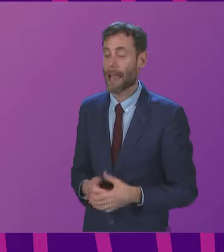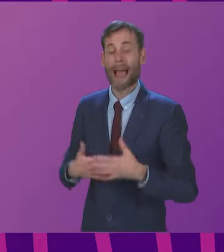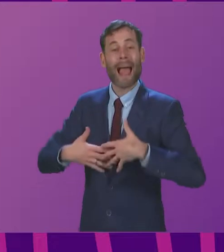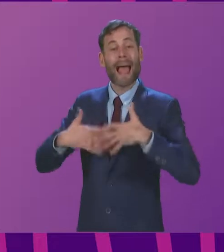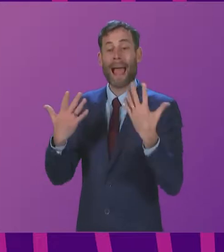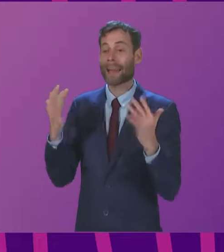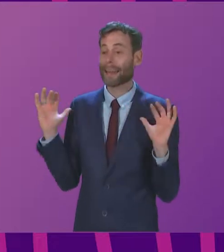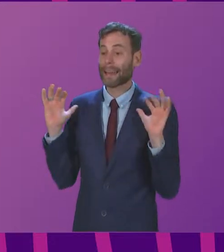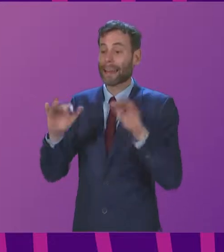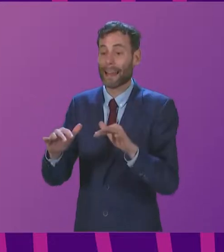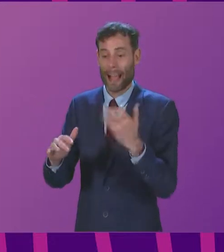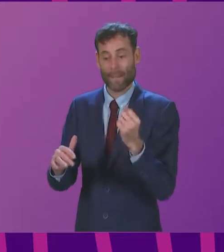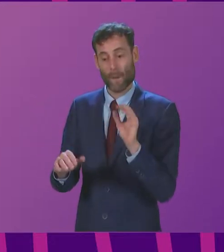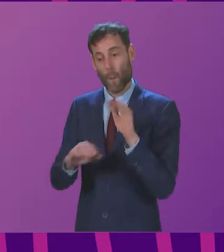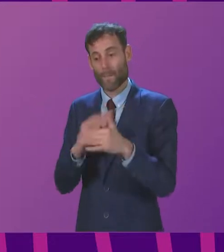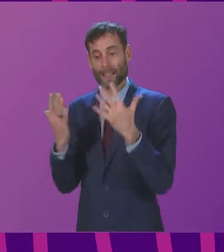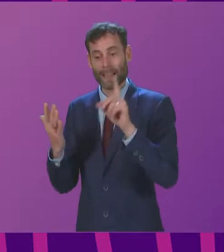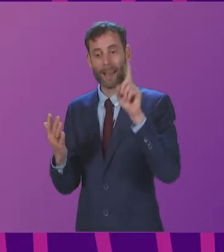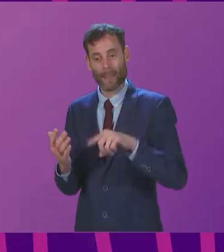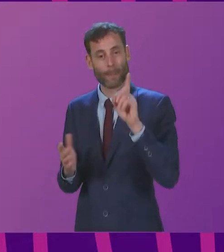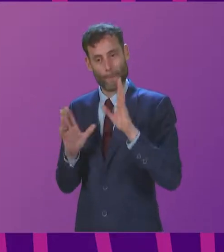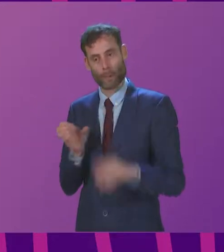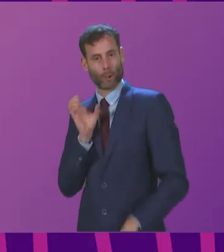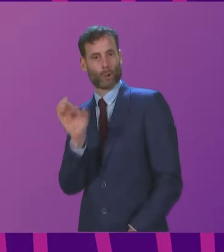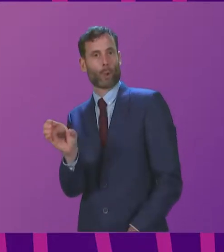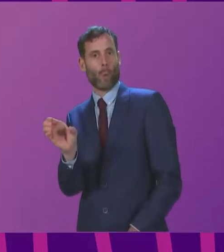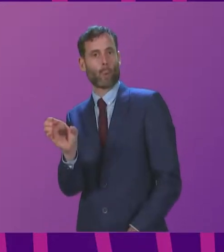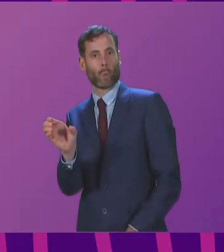or more. Given the current state of the pandemic, it is our judgment